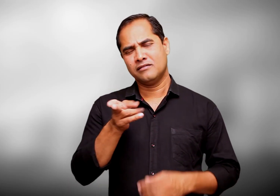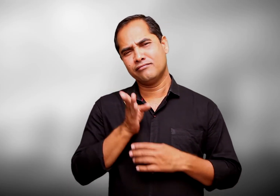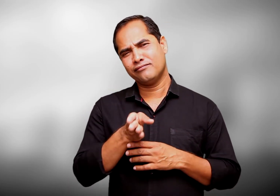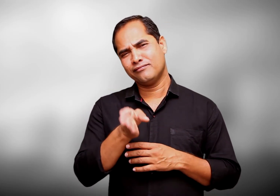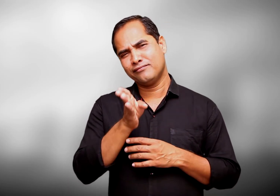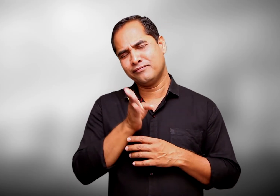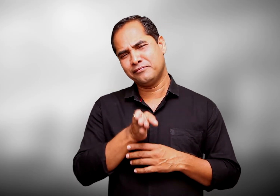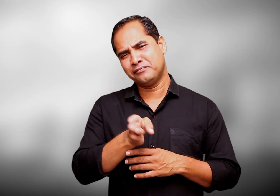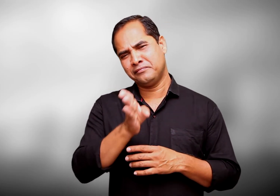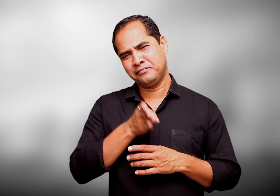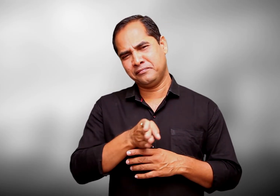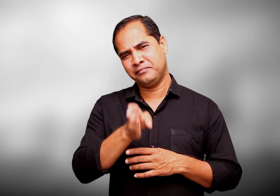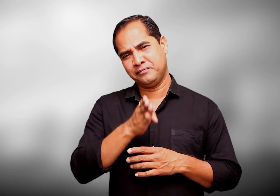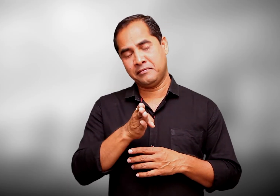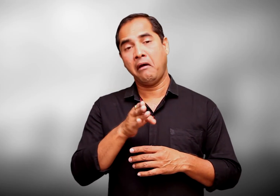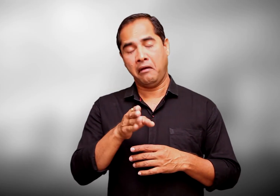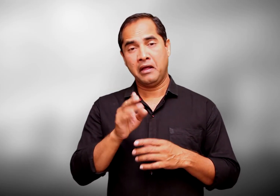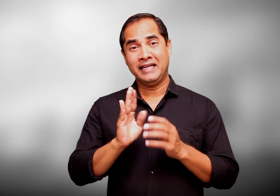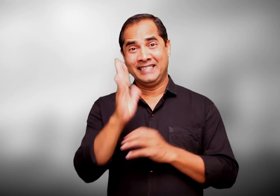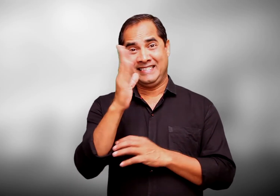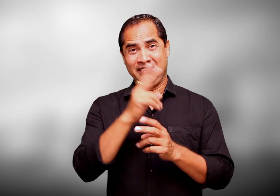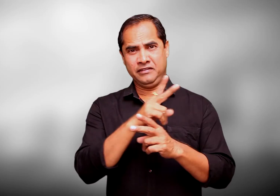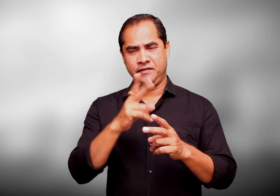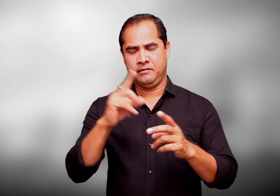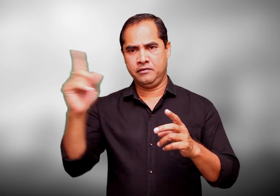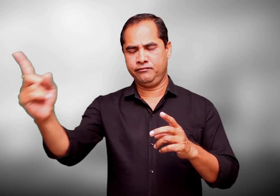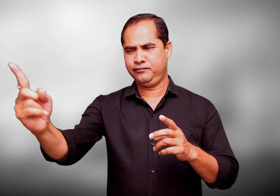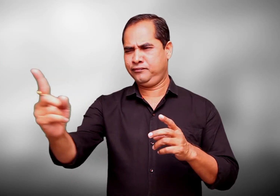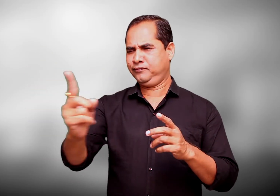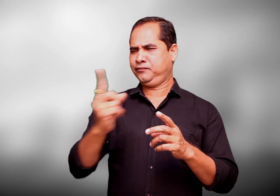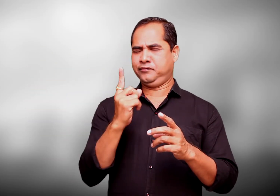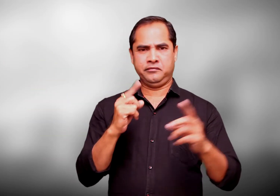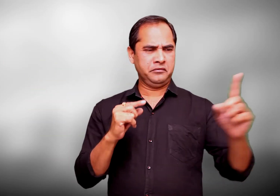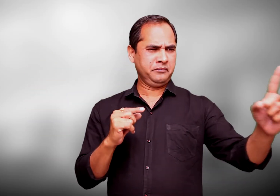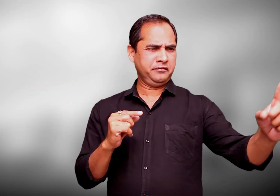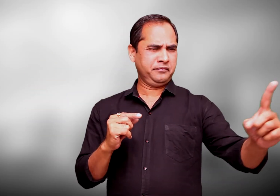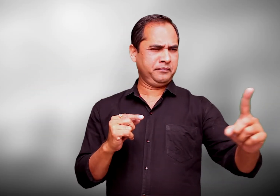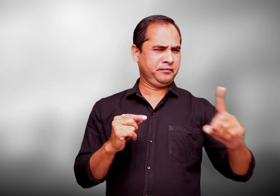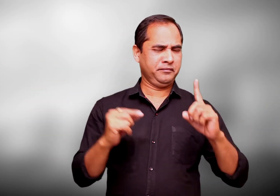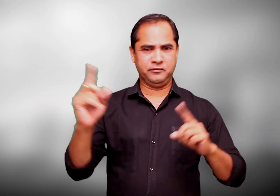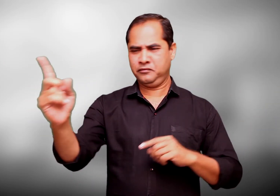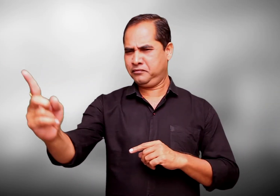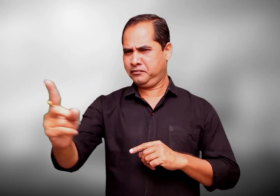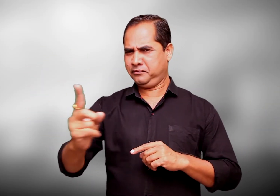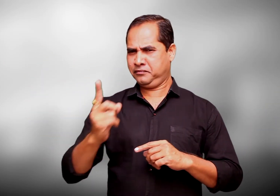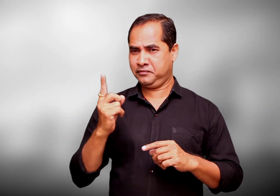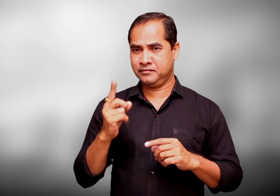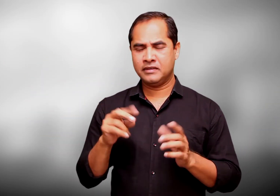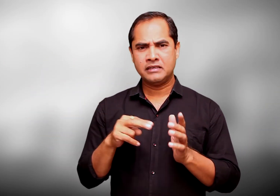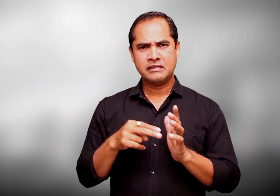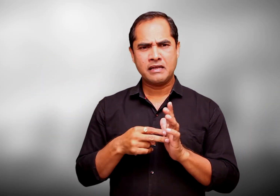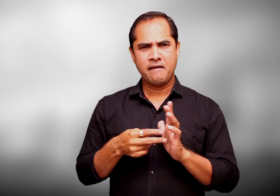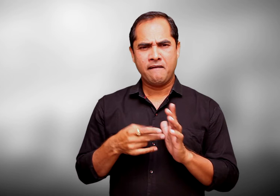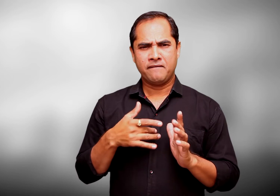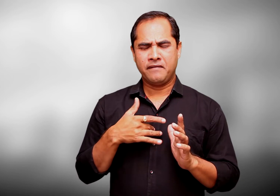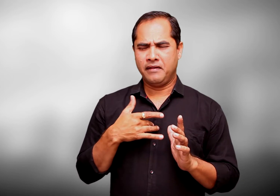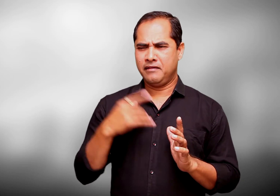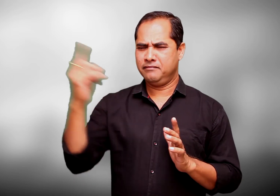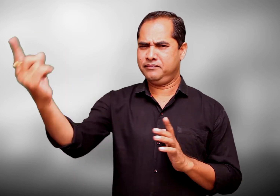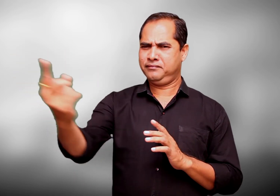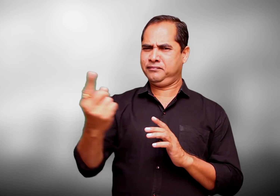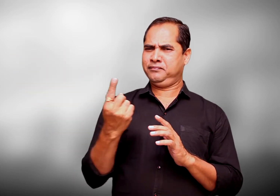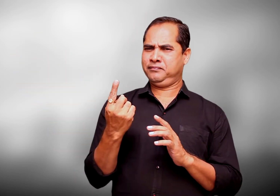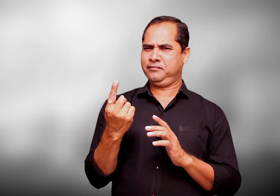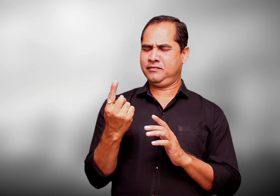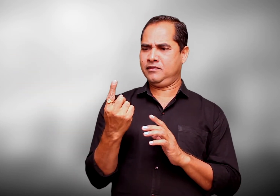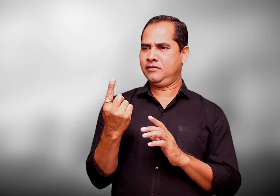As the bus kept on going trees came running toward them, but it felt like they stopped,